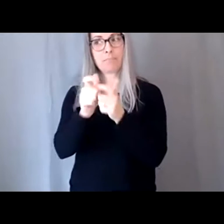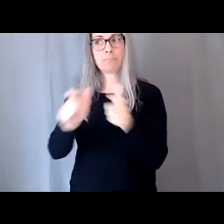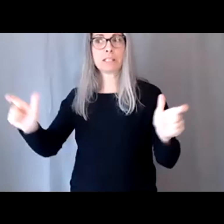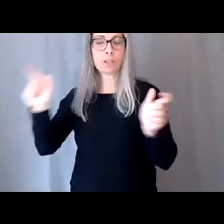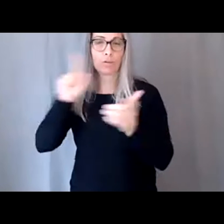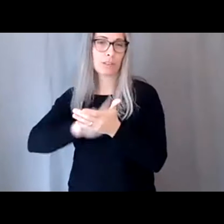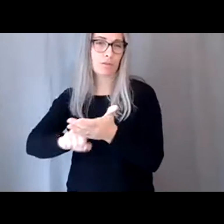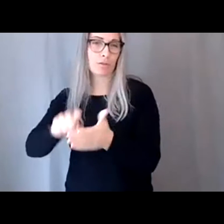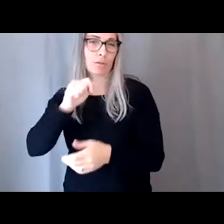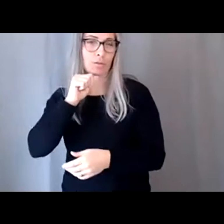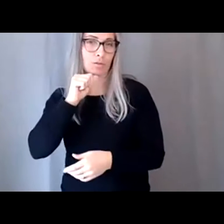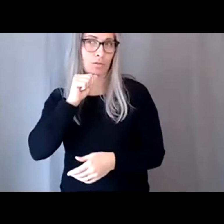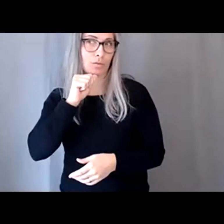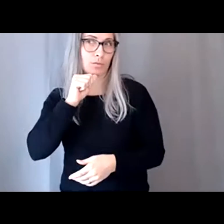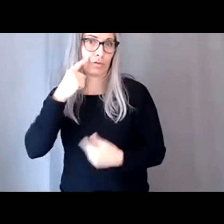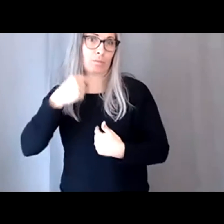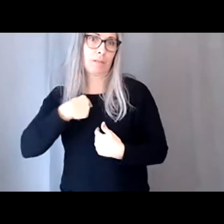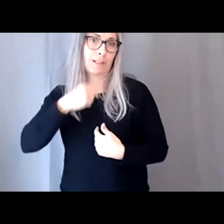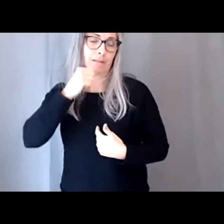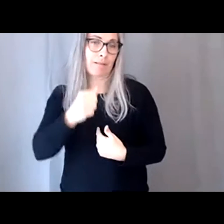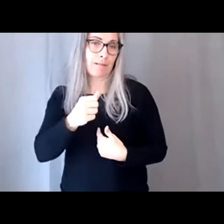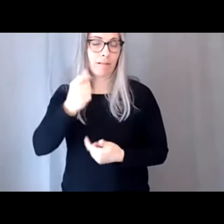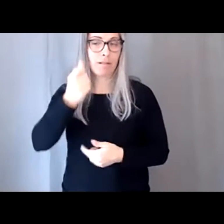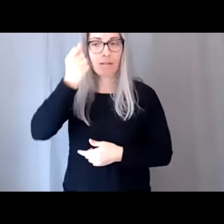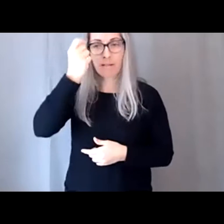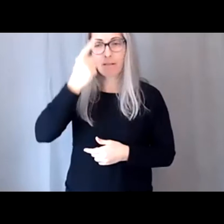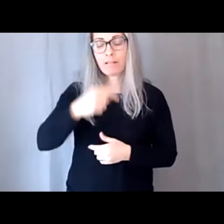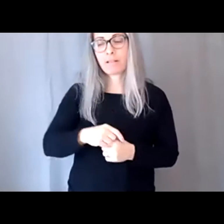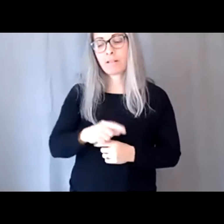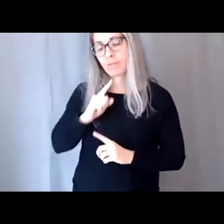the OT textbook it was Karen Wally Hamill who made the